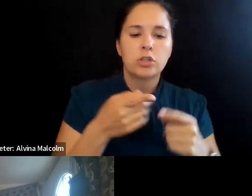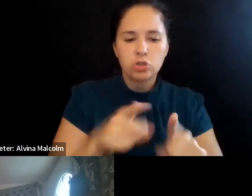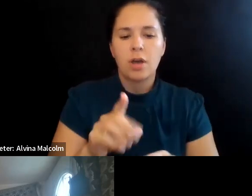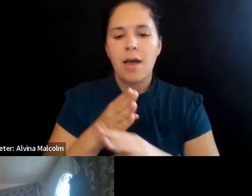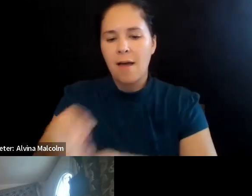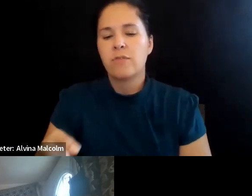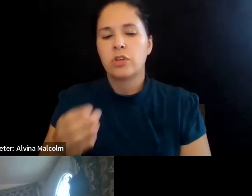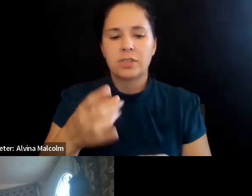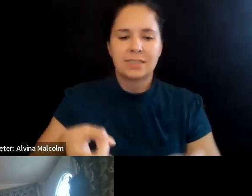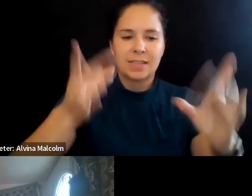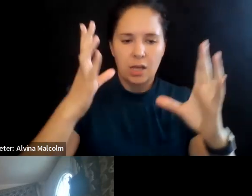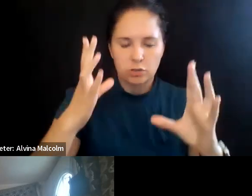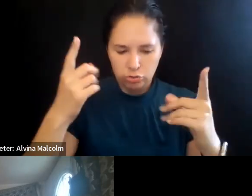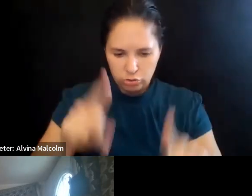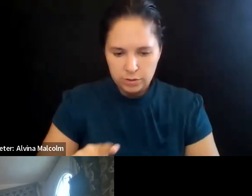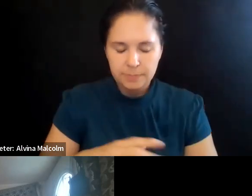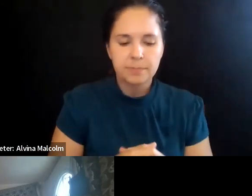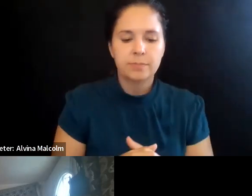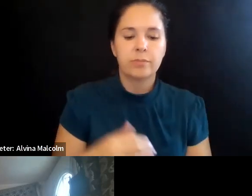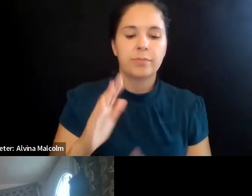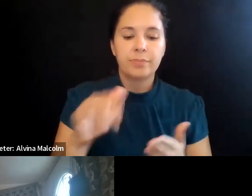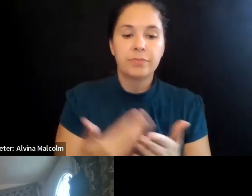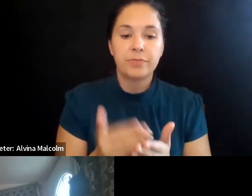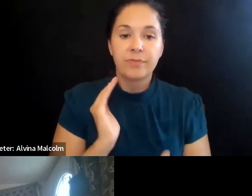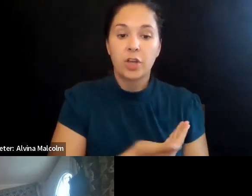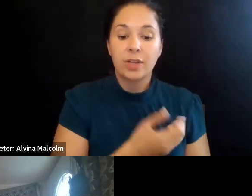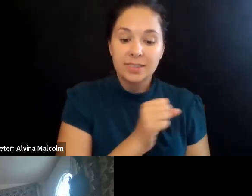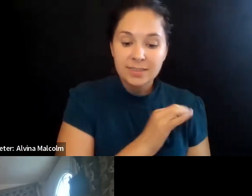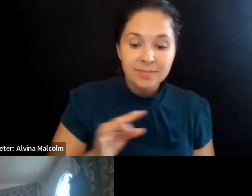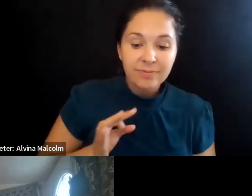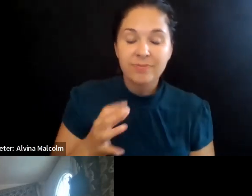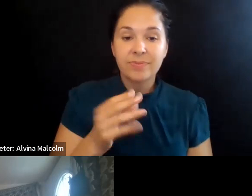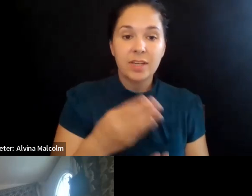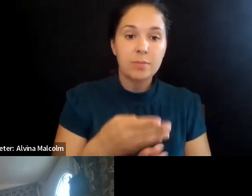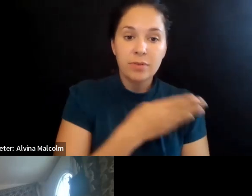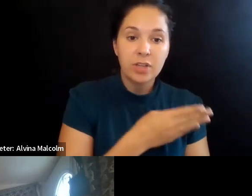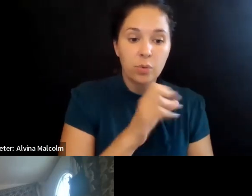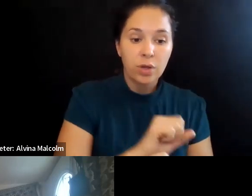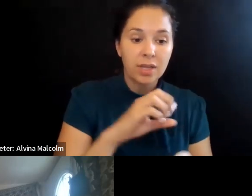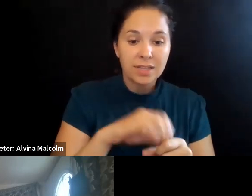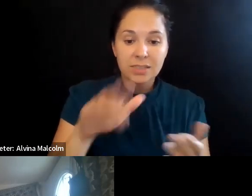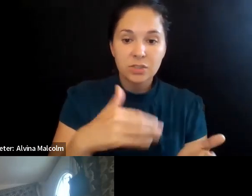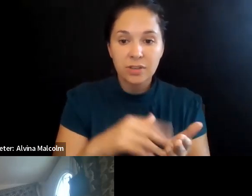the only national disability led